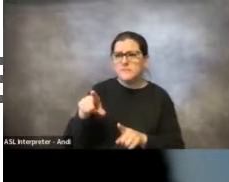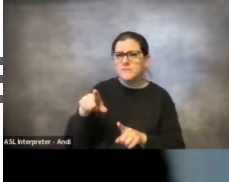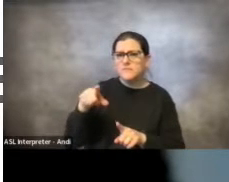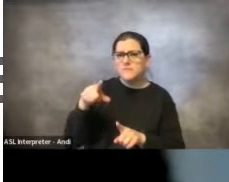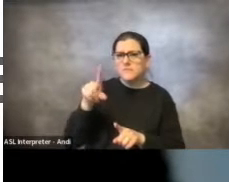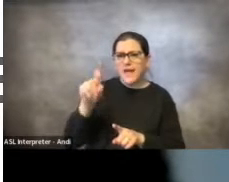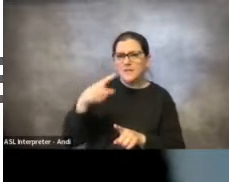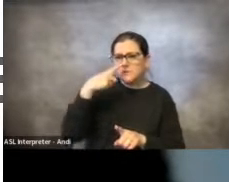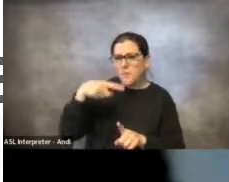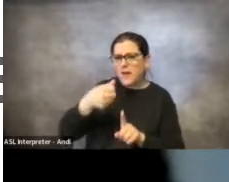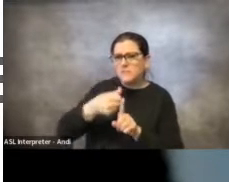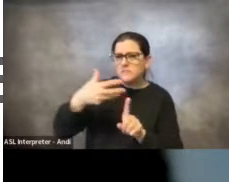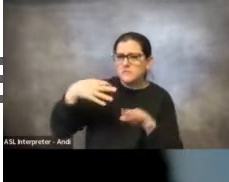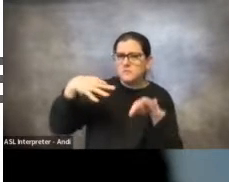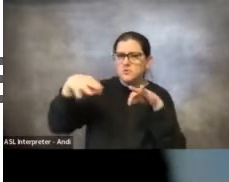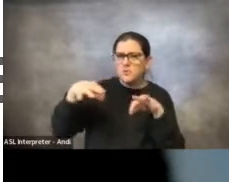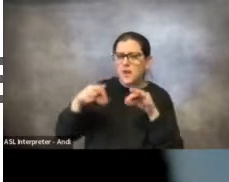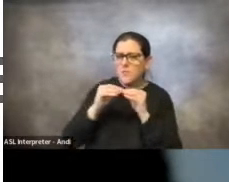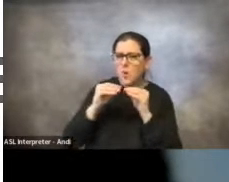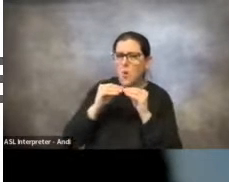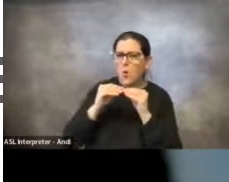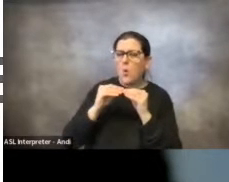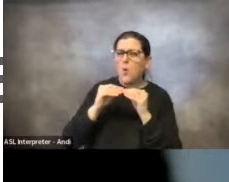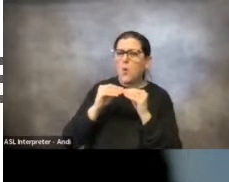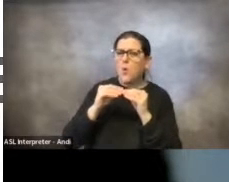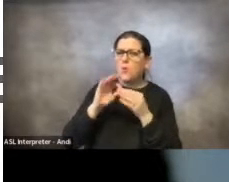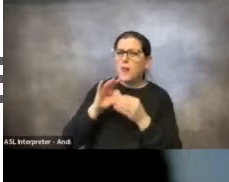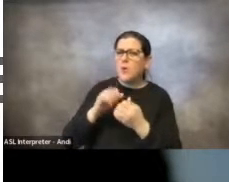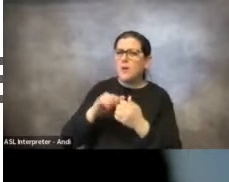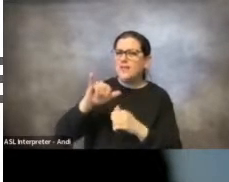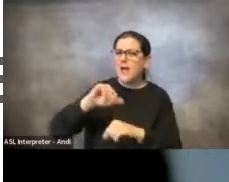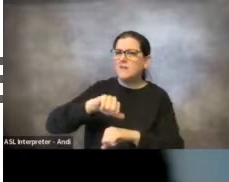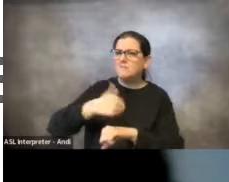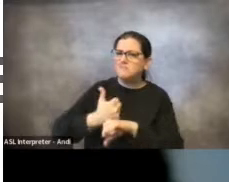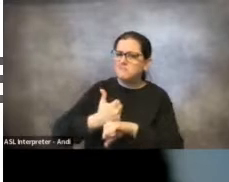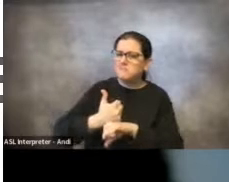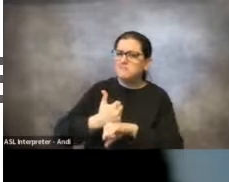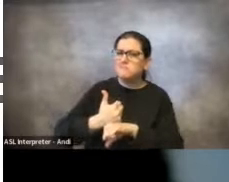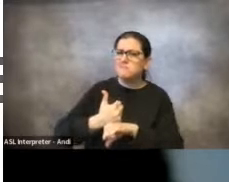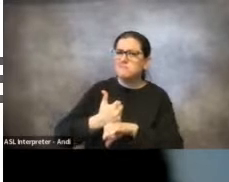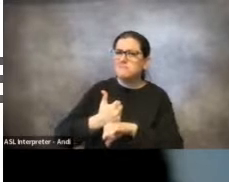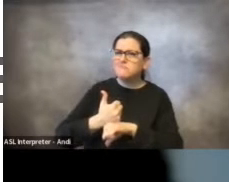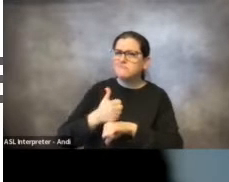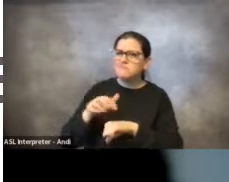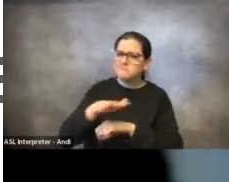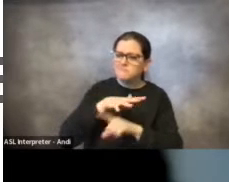the setting of those who are intimate partner violence